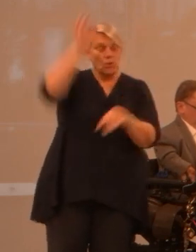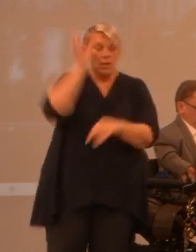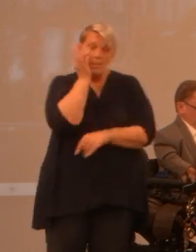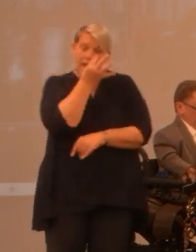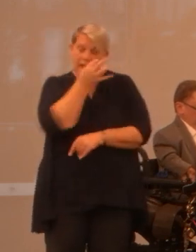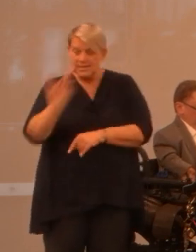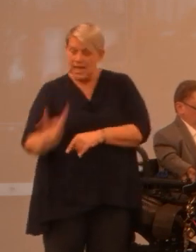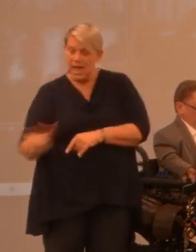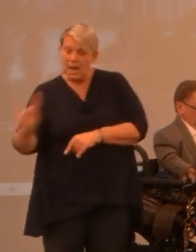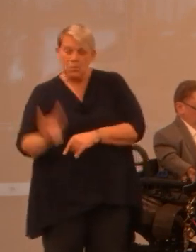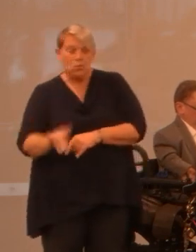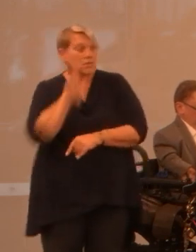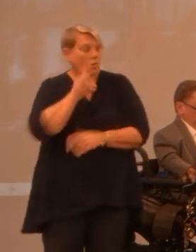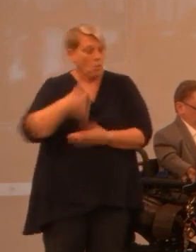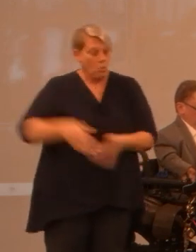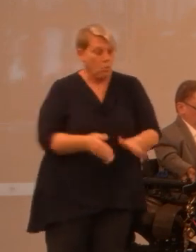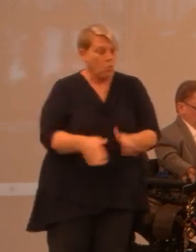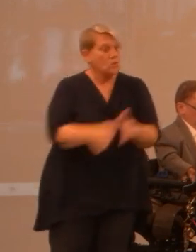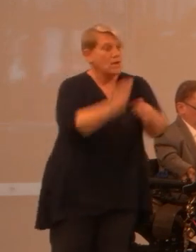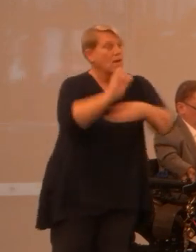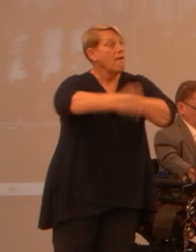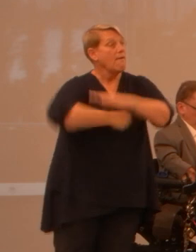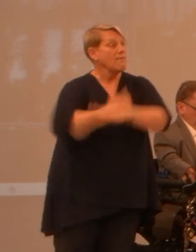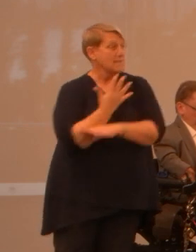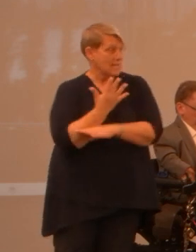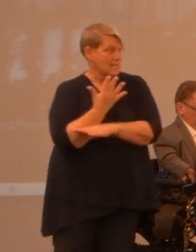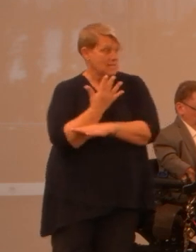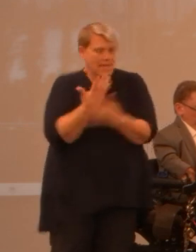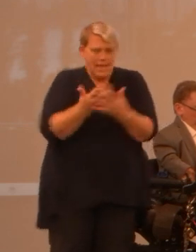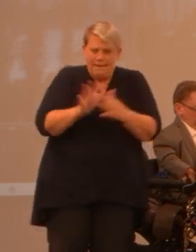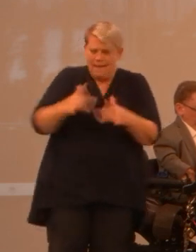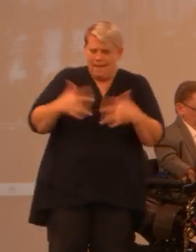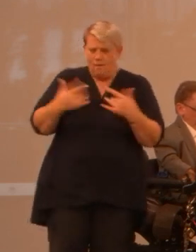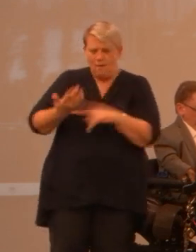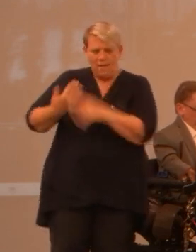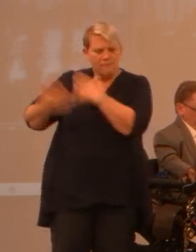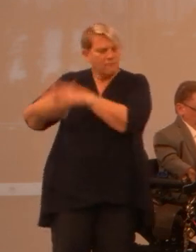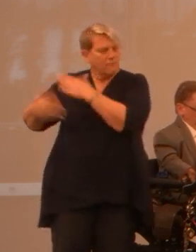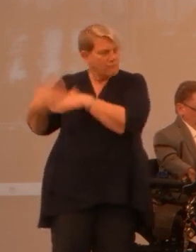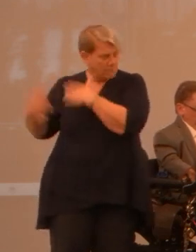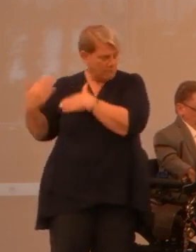the water and the seasons, and how we lived in those environments.